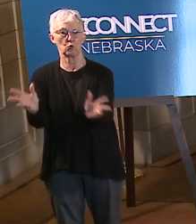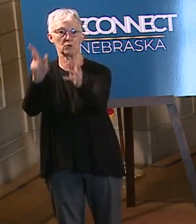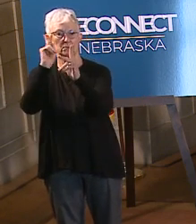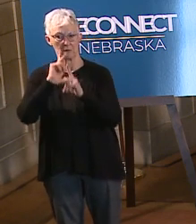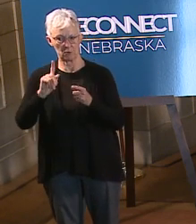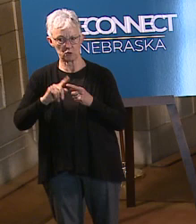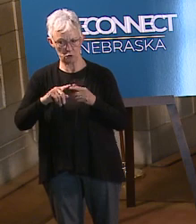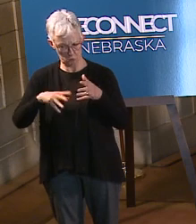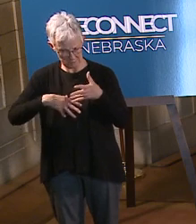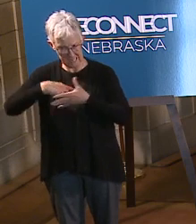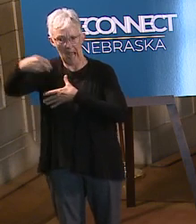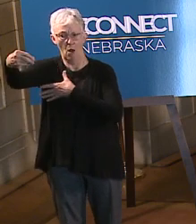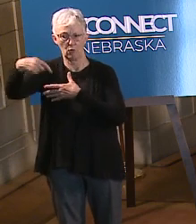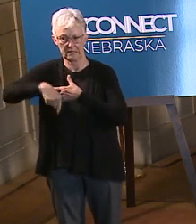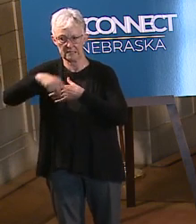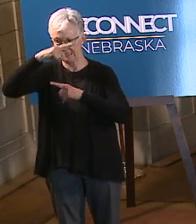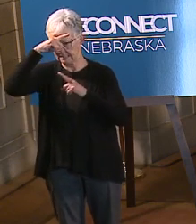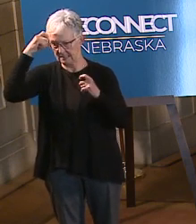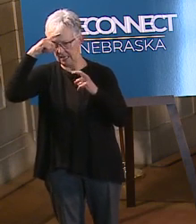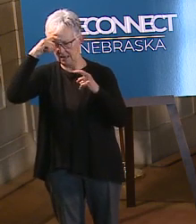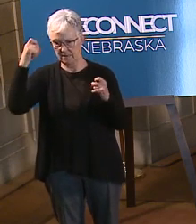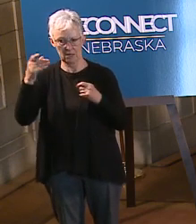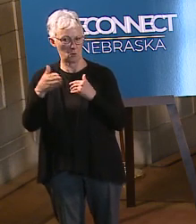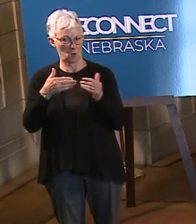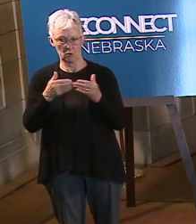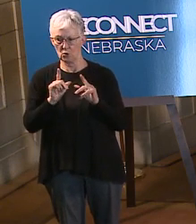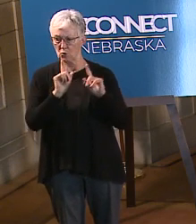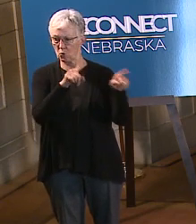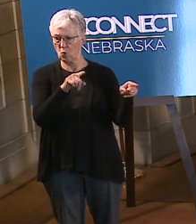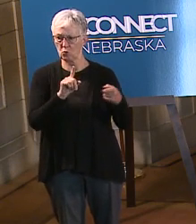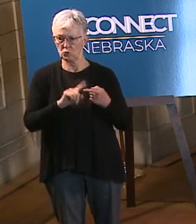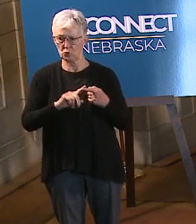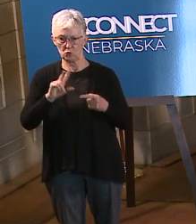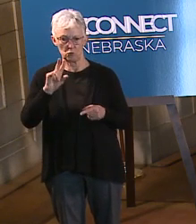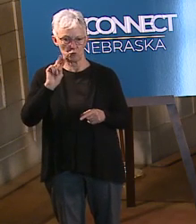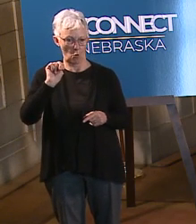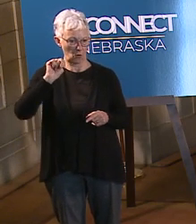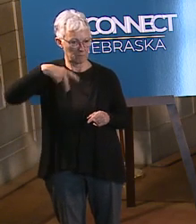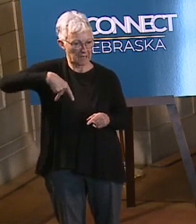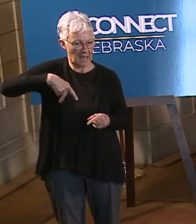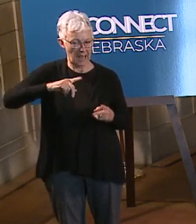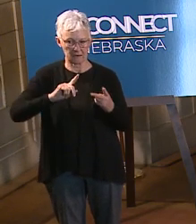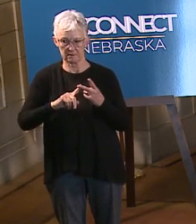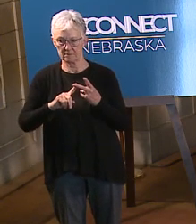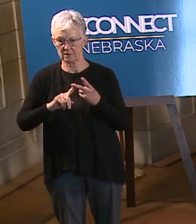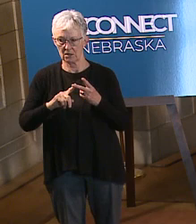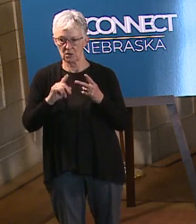ABOUT BEING HERE AND GIVING SOME PEOPLE SOME IDEAS AND ENCOURAGING THEM TO GET OUT THIS